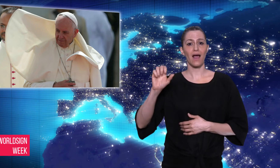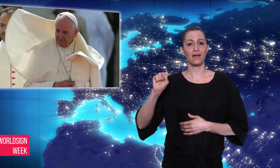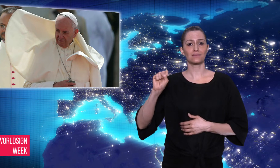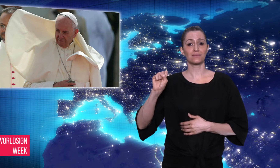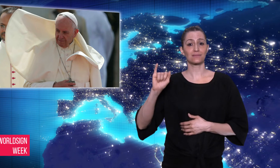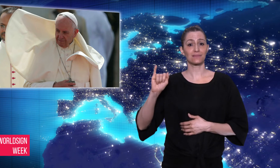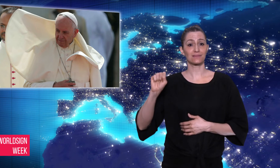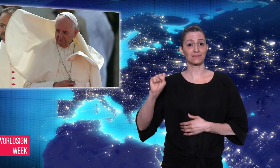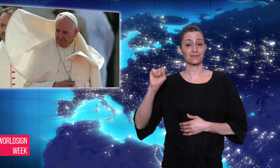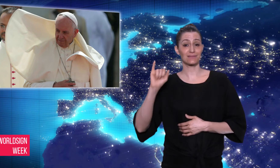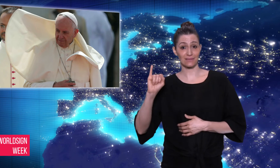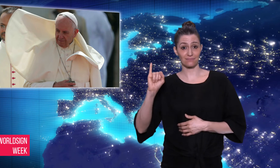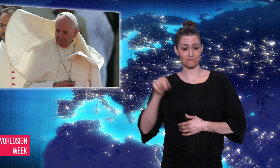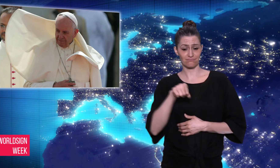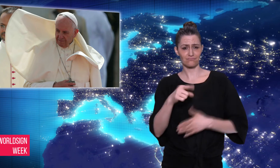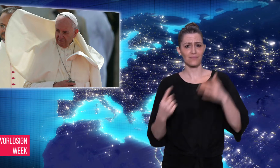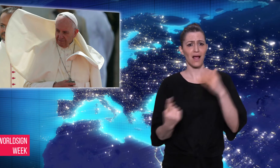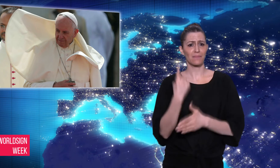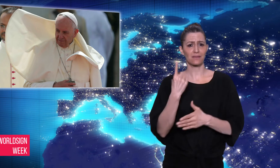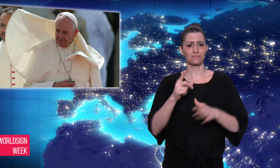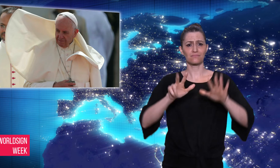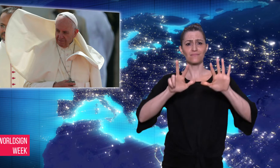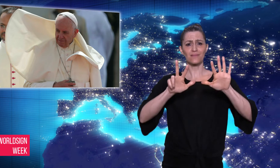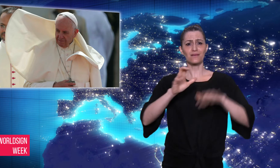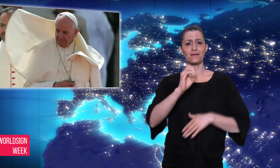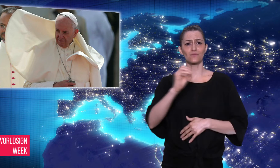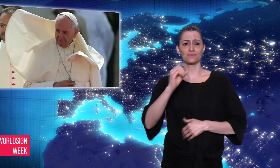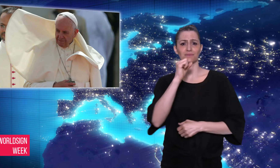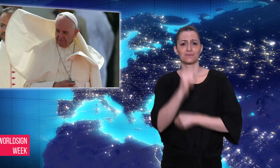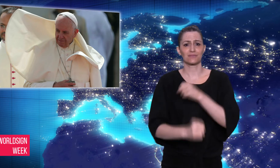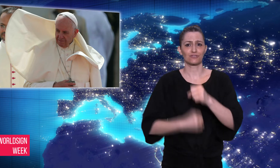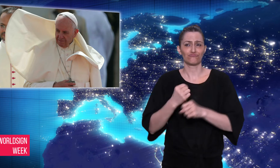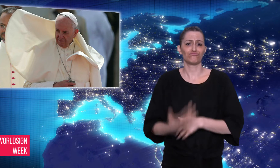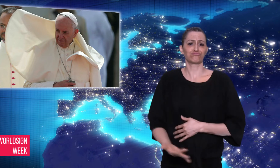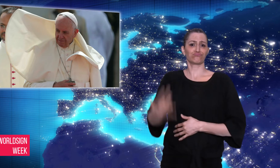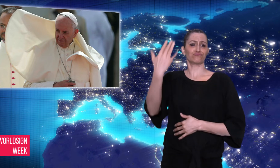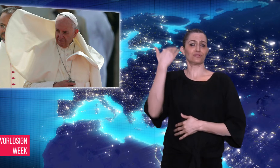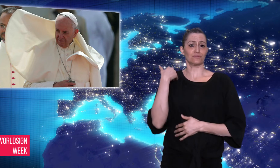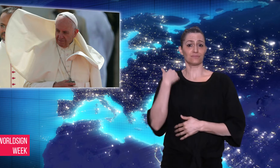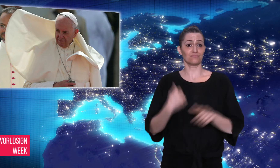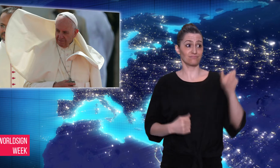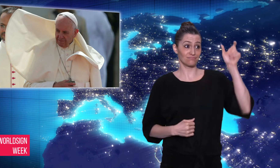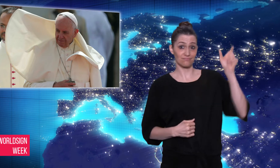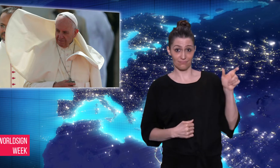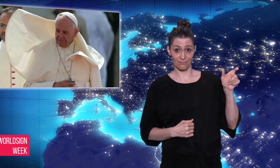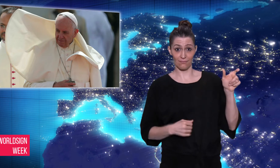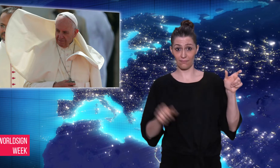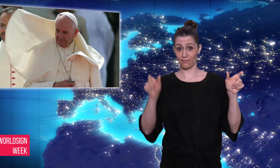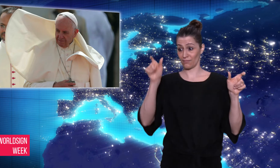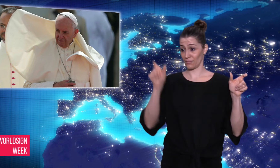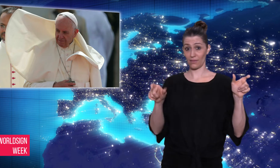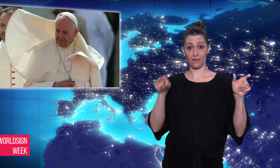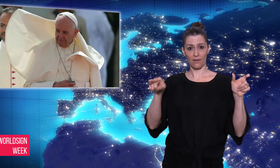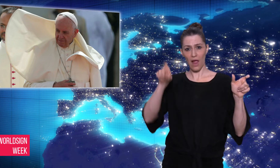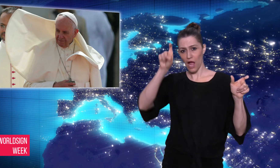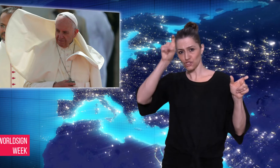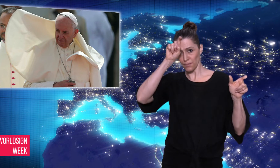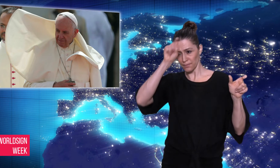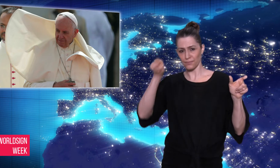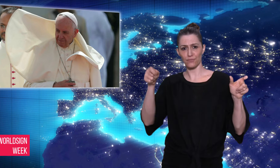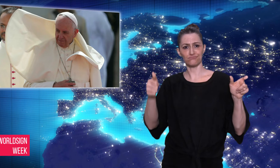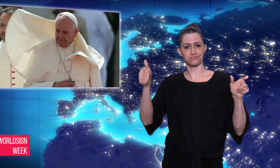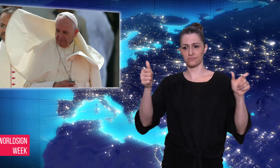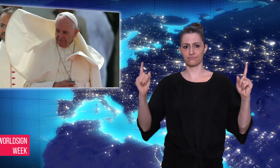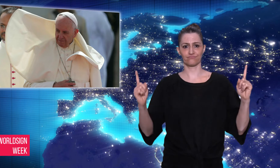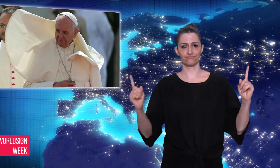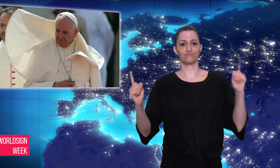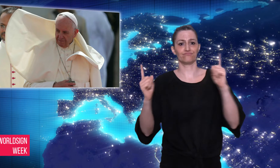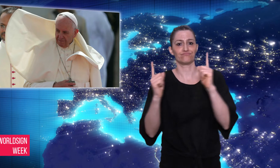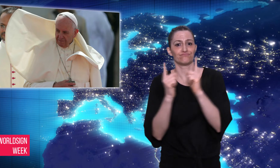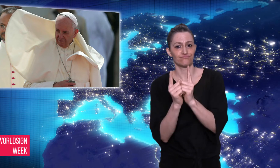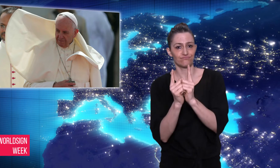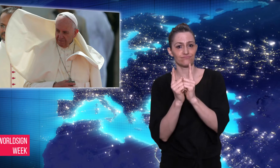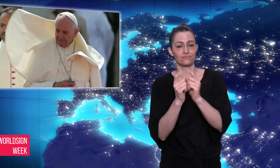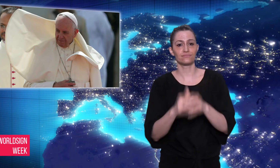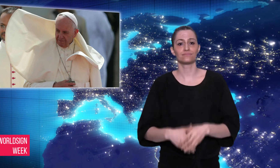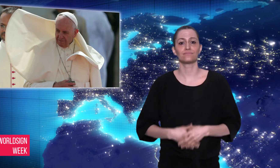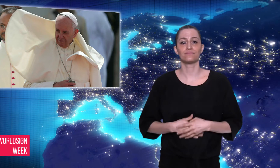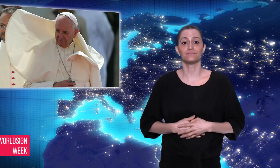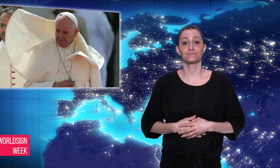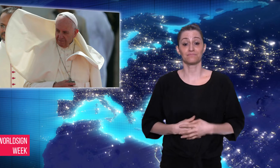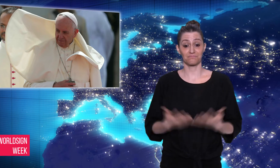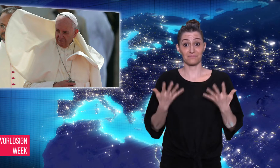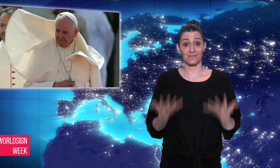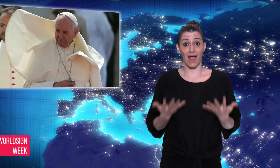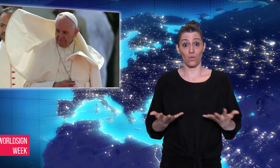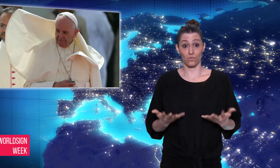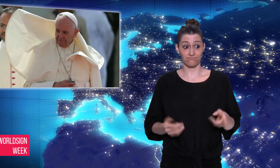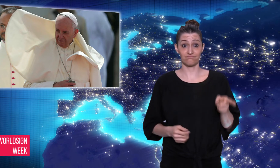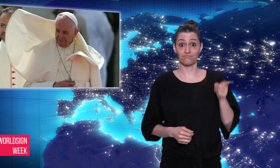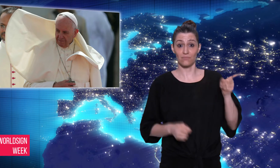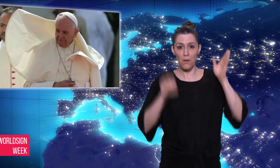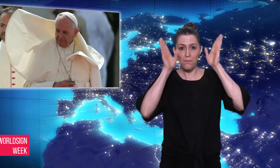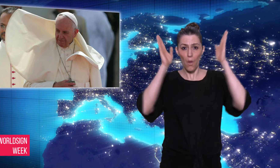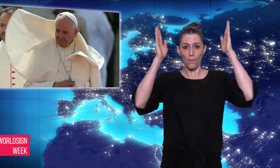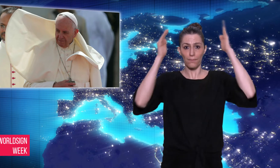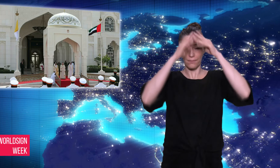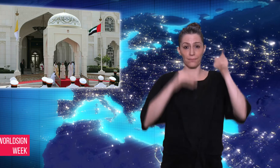years ago when he met with an Egyptian sultan. The pope met